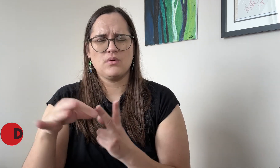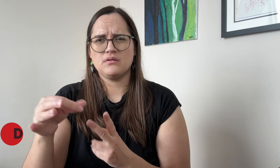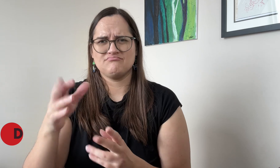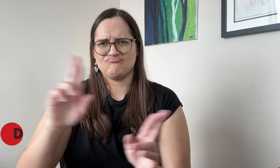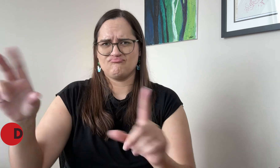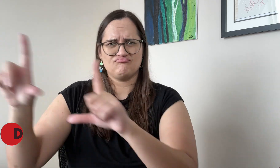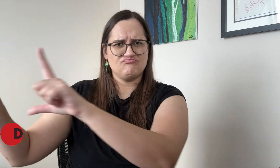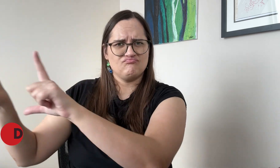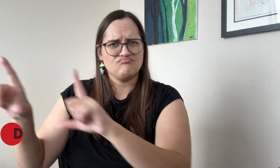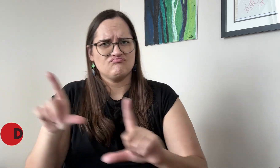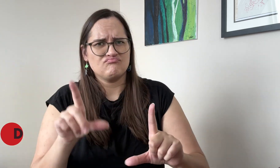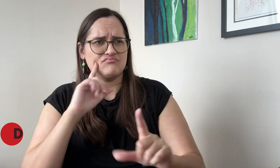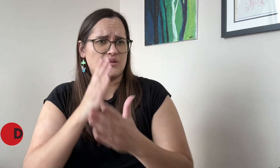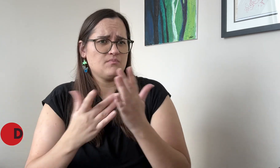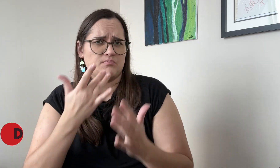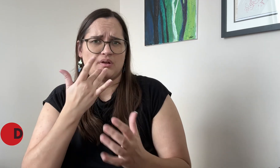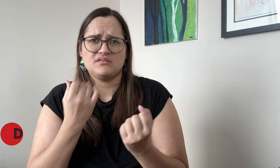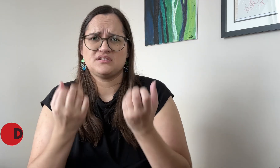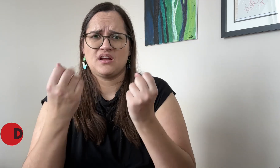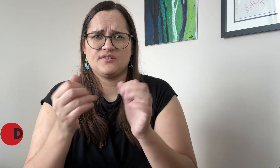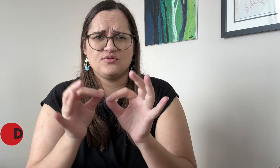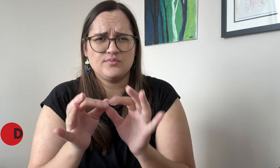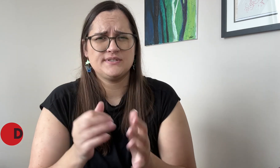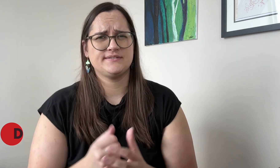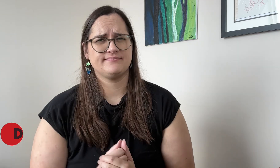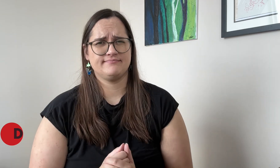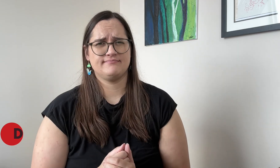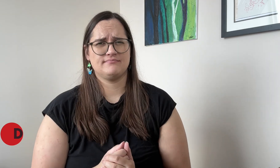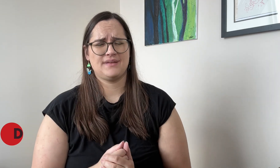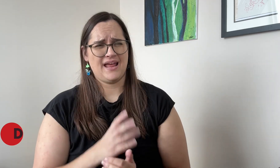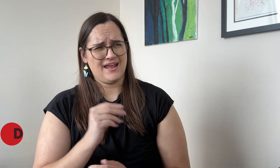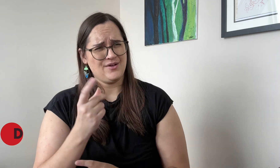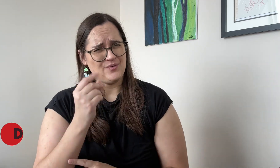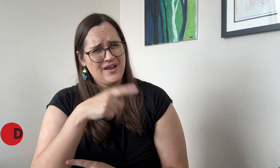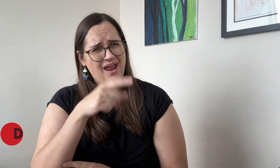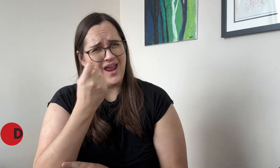for those who want it? Do they understand that a sign language interpreter